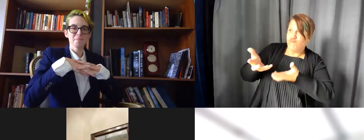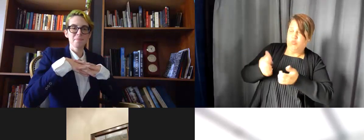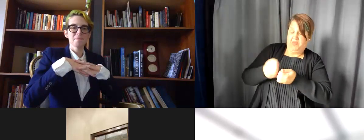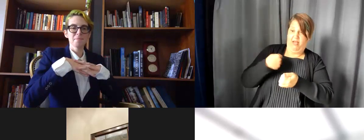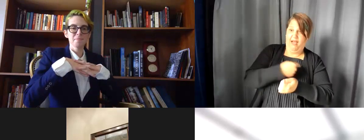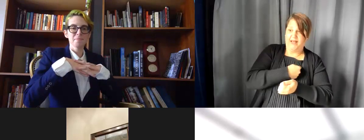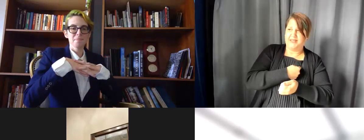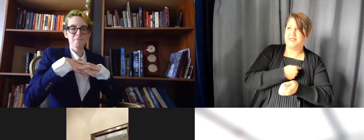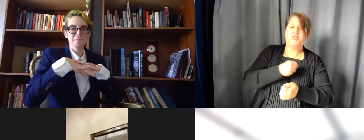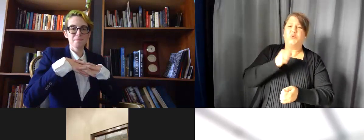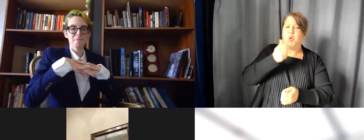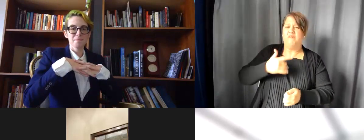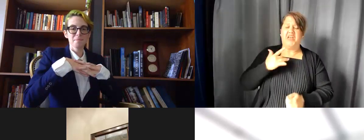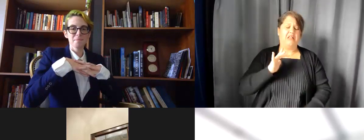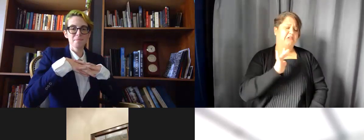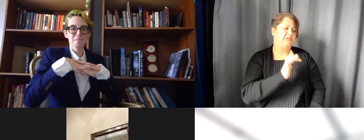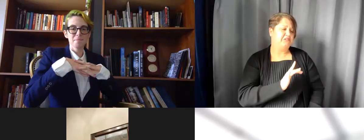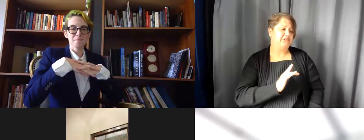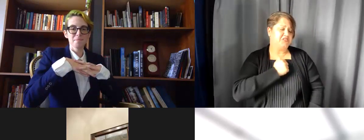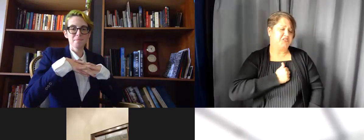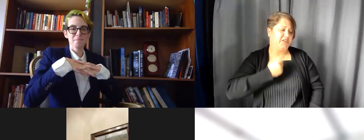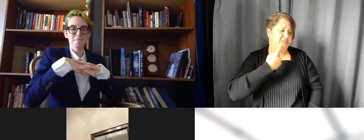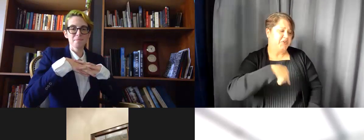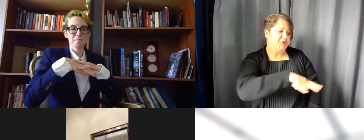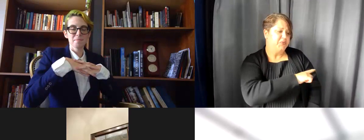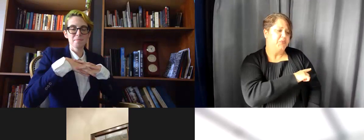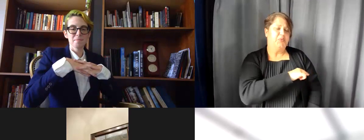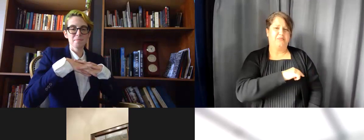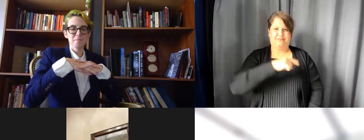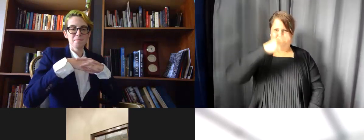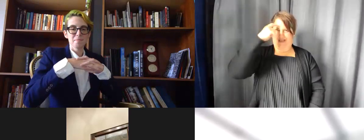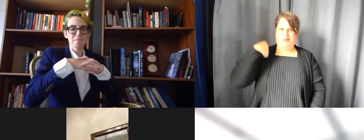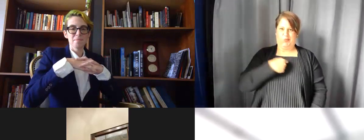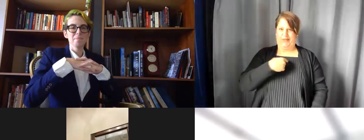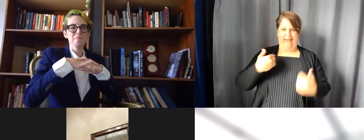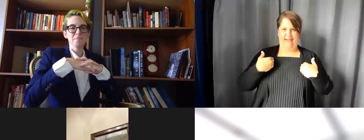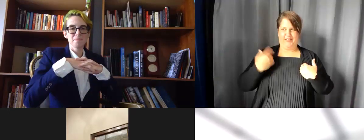Jordan Radford: don't feel sorry for us because we're we have a a physical or mental difference.